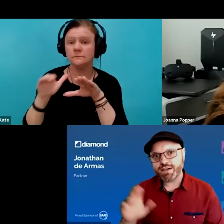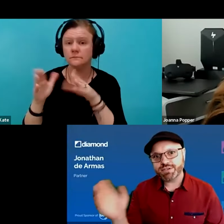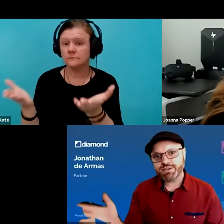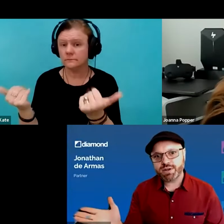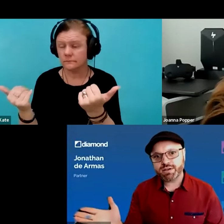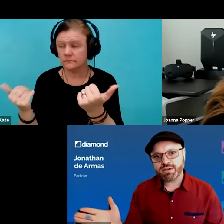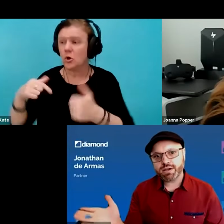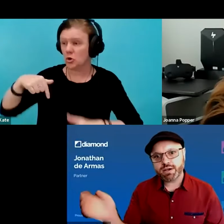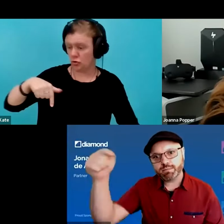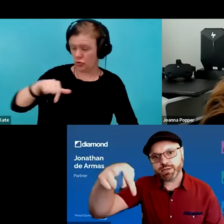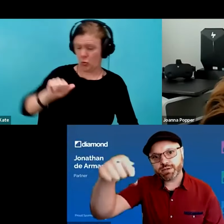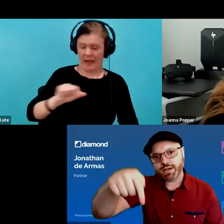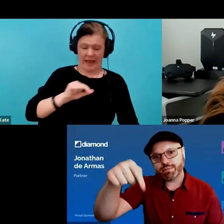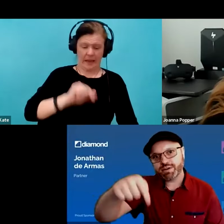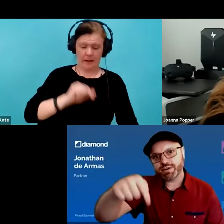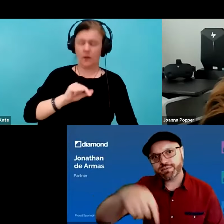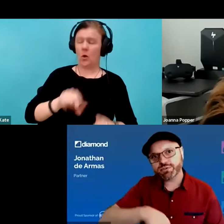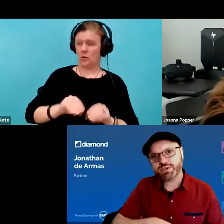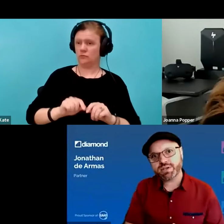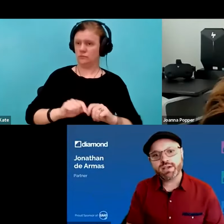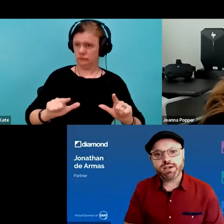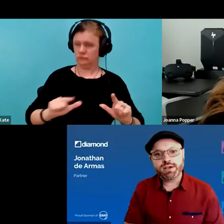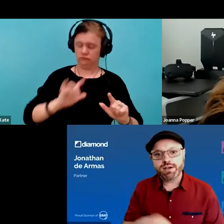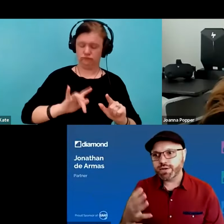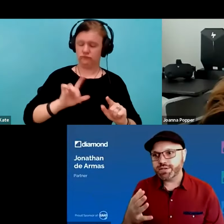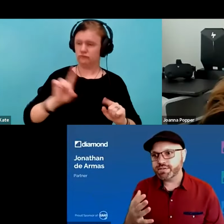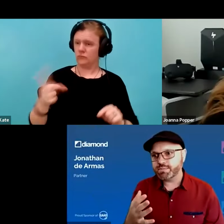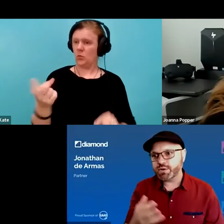that we have the Q&A a button at the bottom of the screen. Go ahead and submit